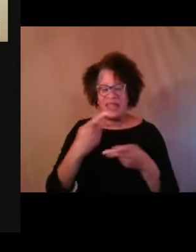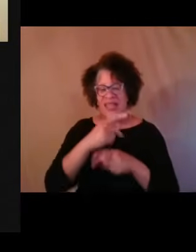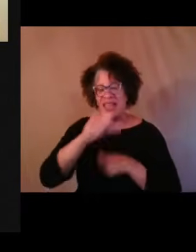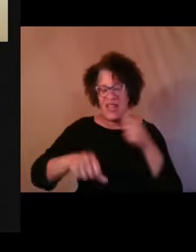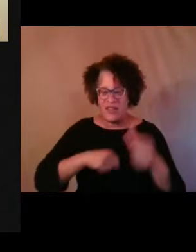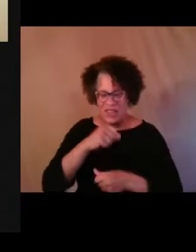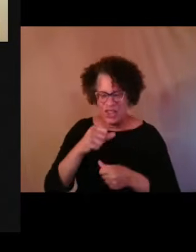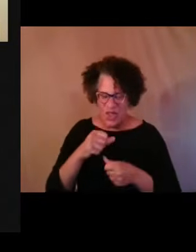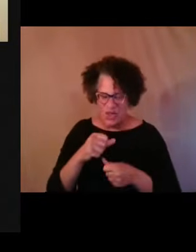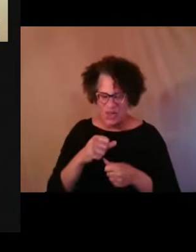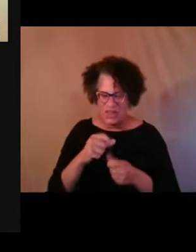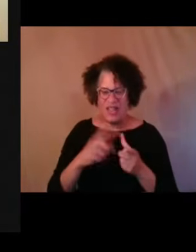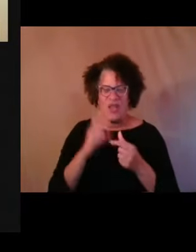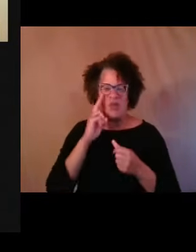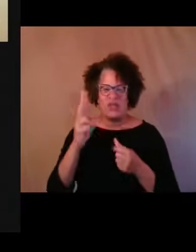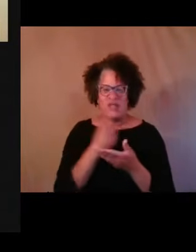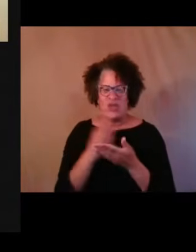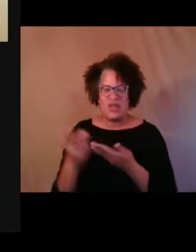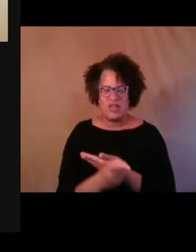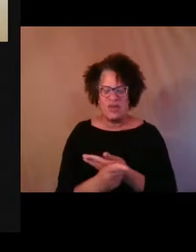and we will see you again soon. Good night.